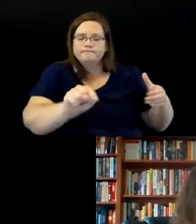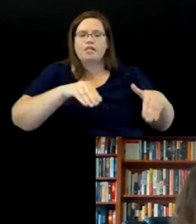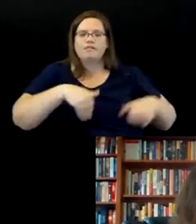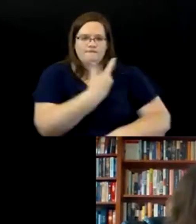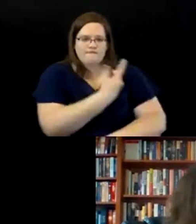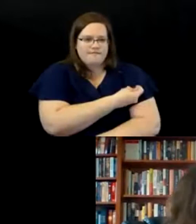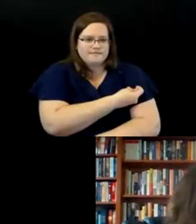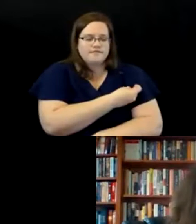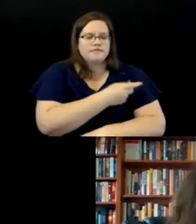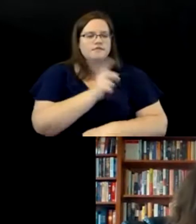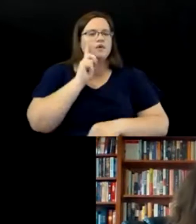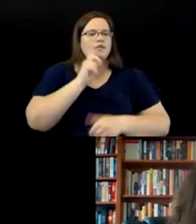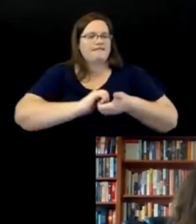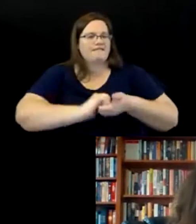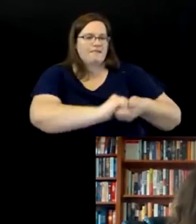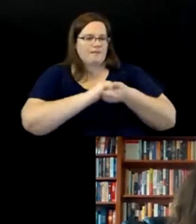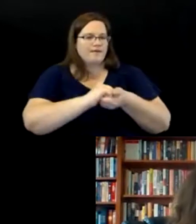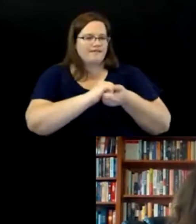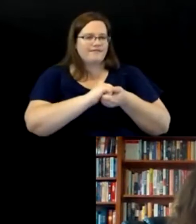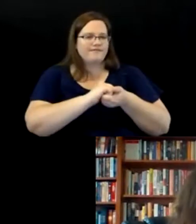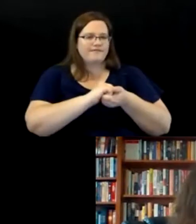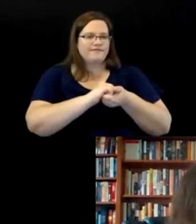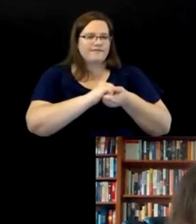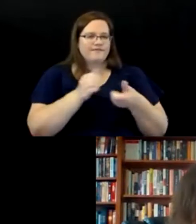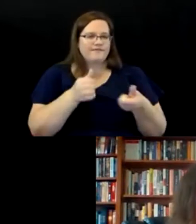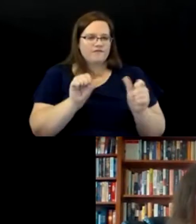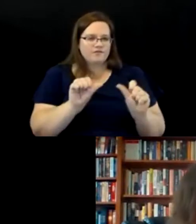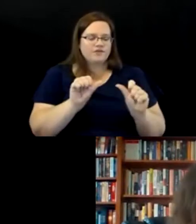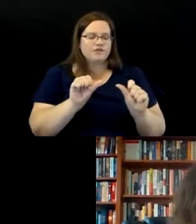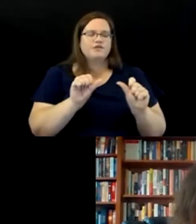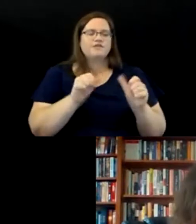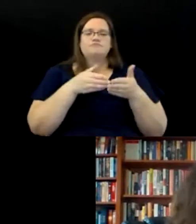think it's going to be a collaborative effort across organizations to